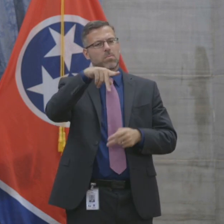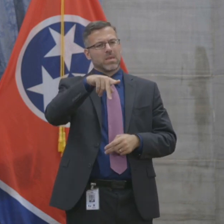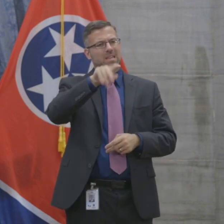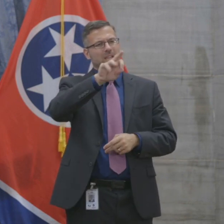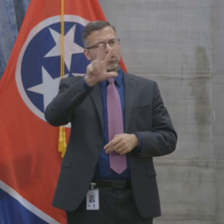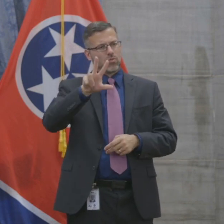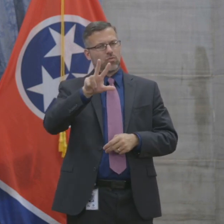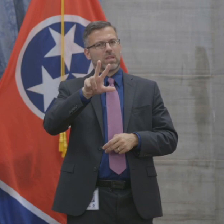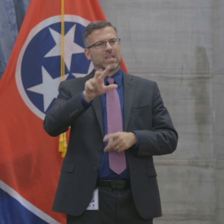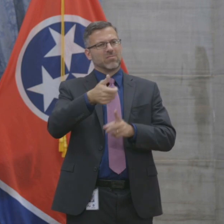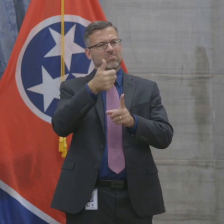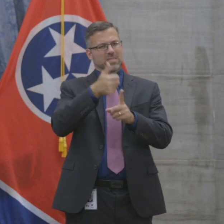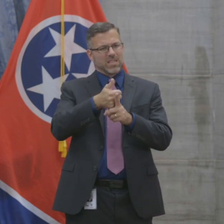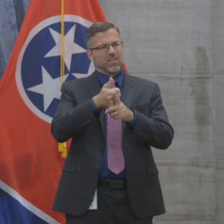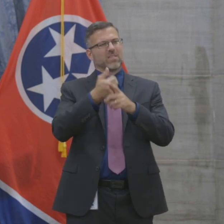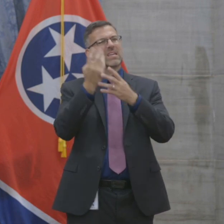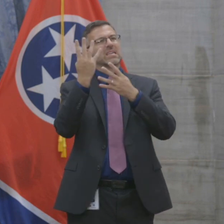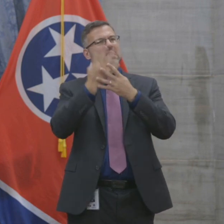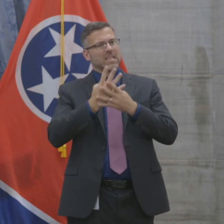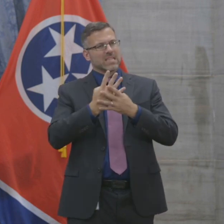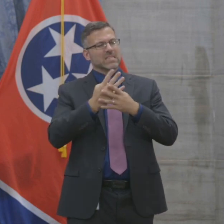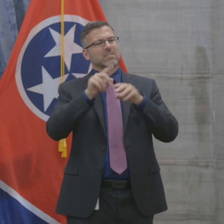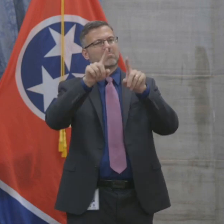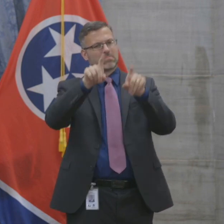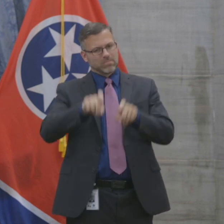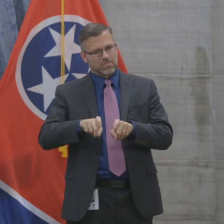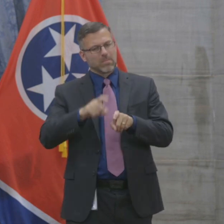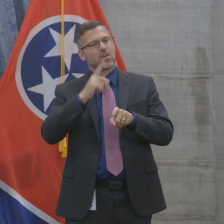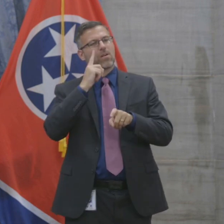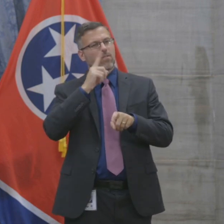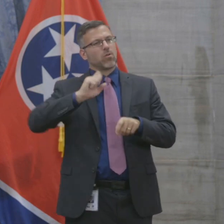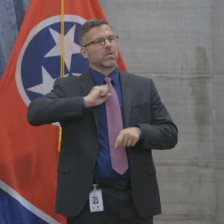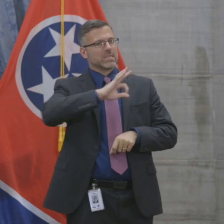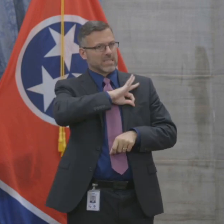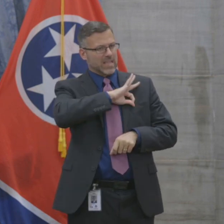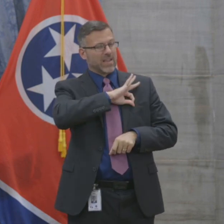disabilities. So Commissioner Turner, would you come up and share just a little bit about what we're doing to serve